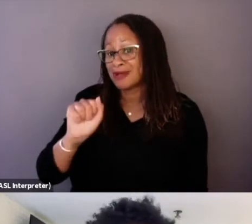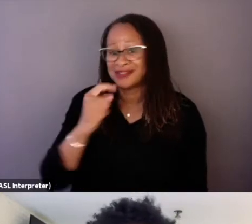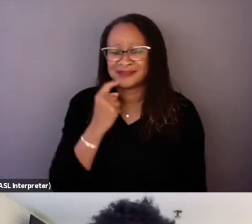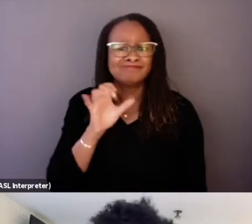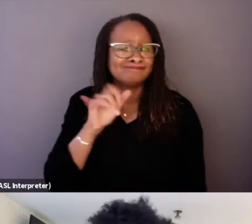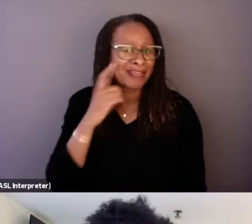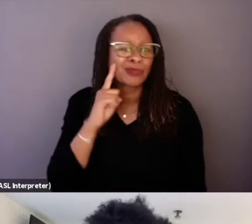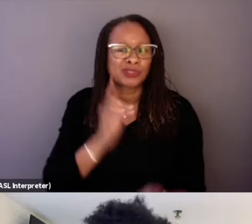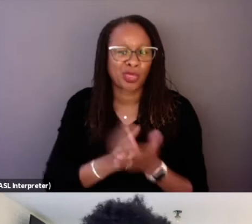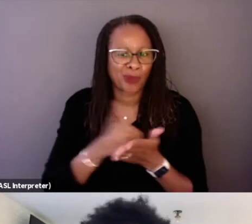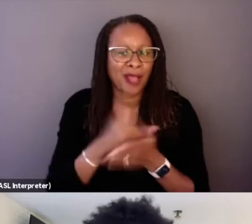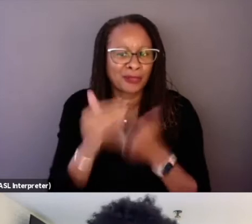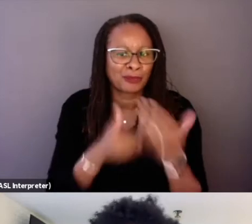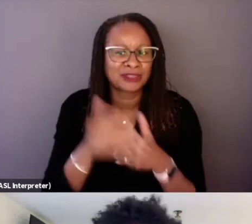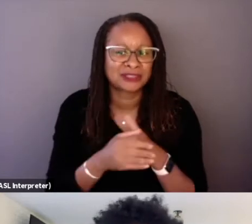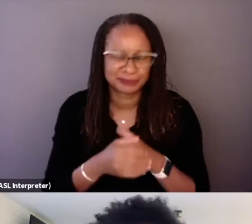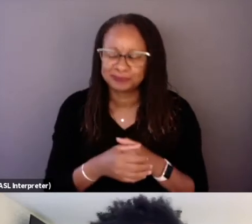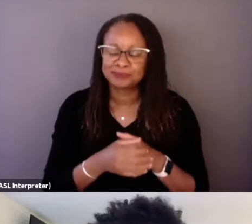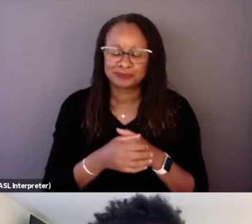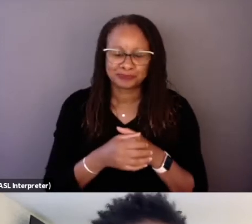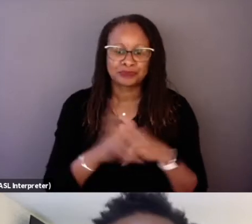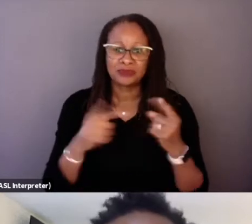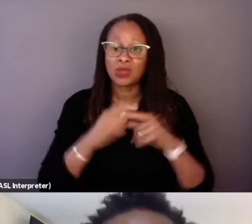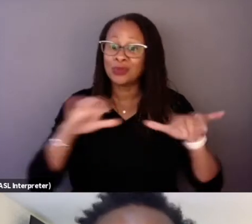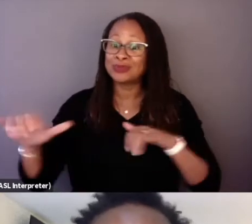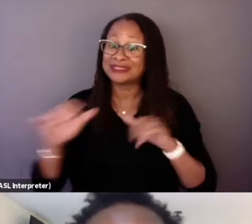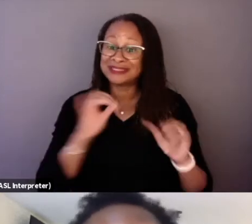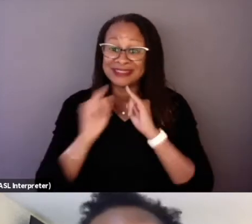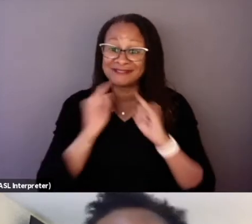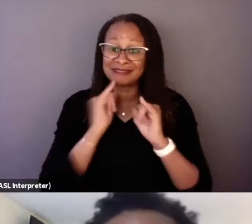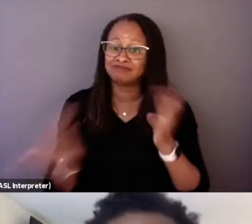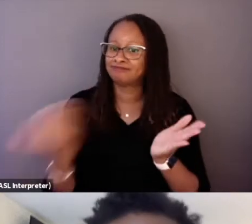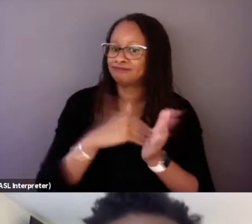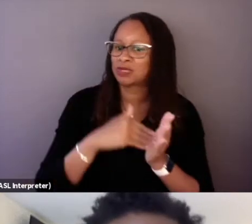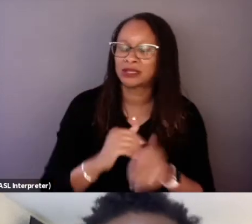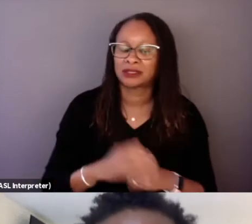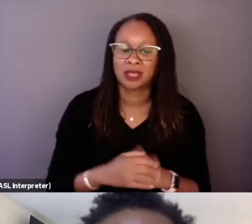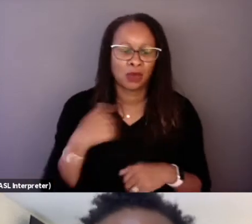the production process when we did the interviews. And again, we were all, you know, talking.